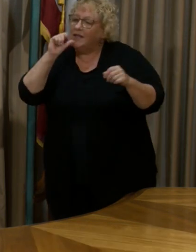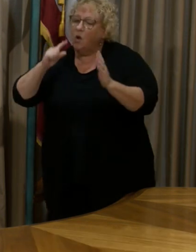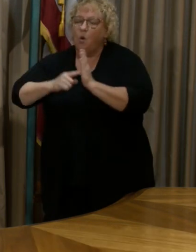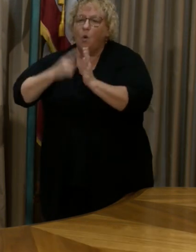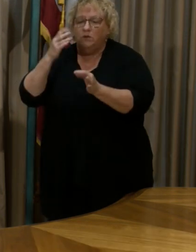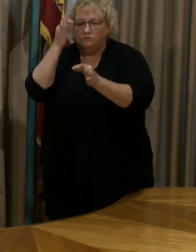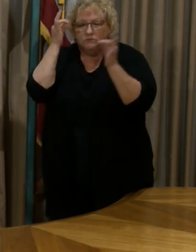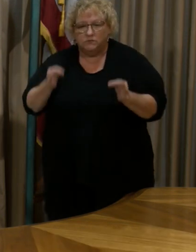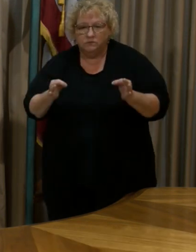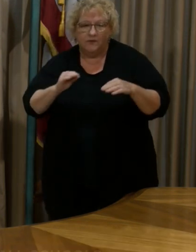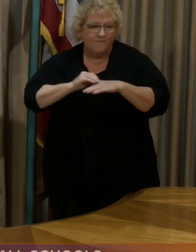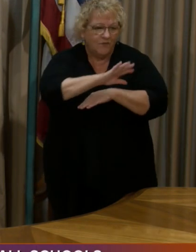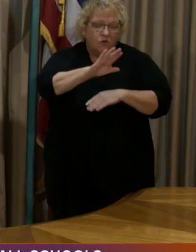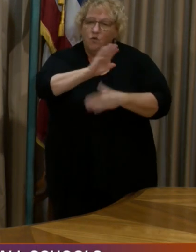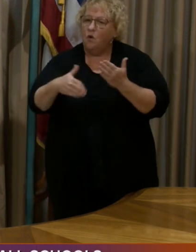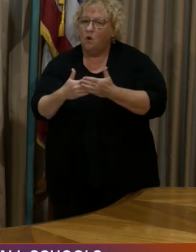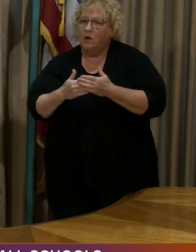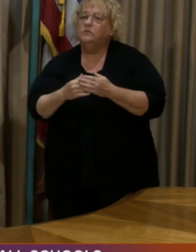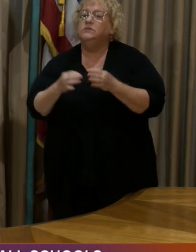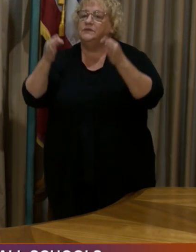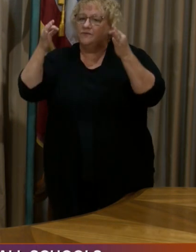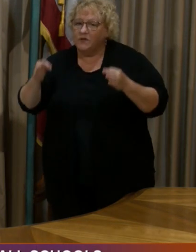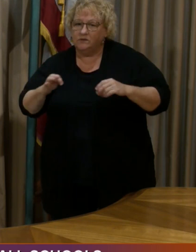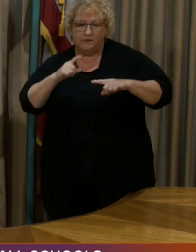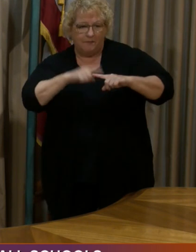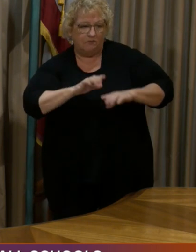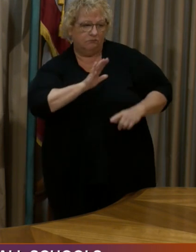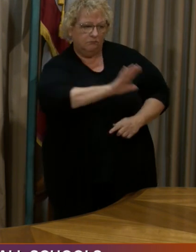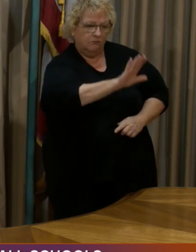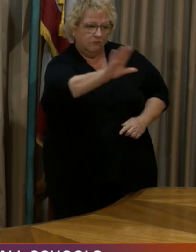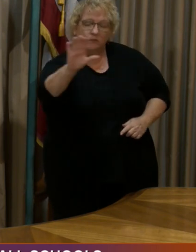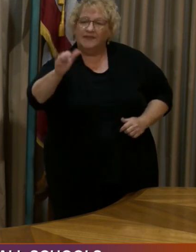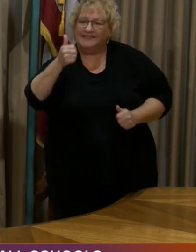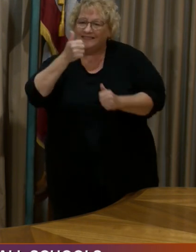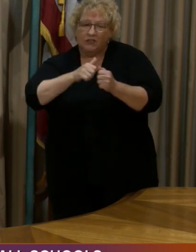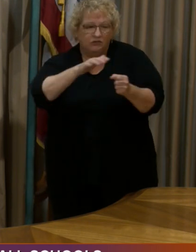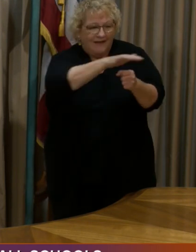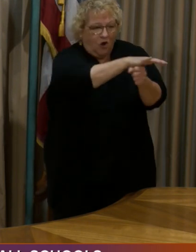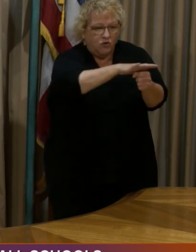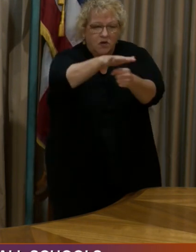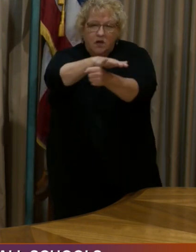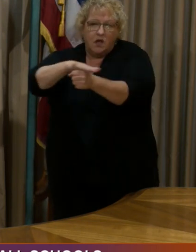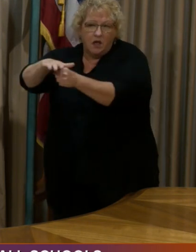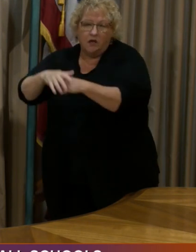WITH MAYOR CALDWELL HERE IN HONOLULU COUNTY AROUND DIFFERENTIATING DECISION. SO IT'S NOT A ONE SIZE FITS ALL